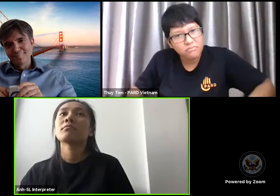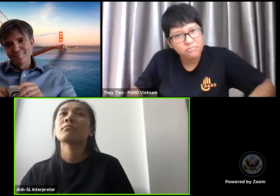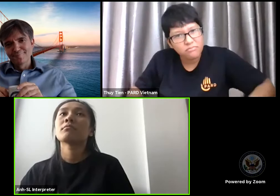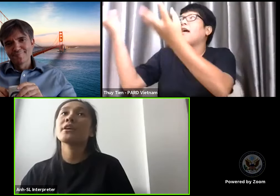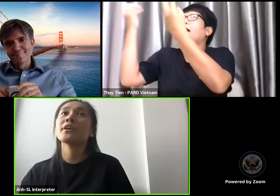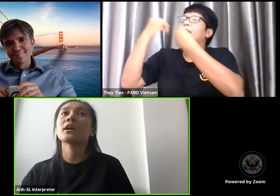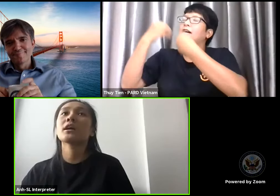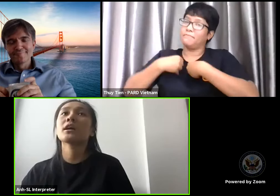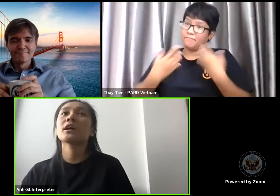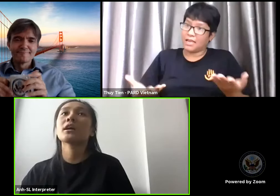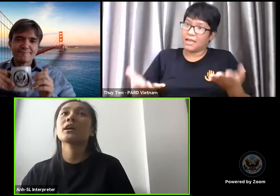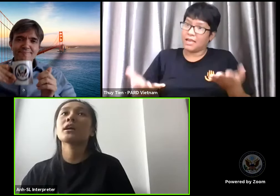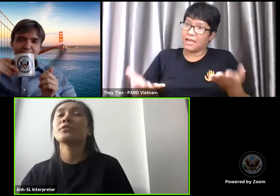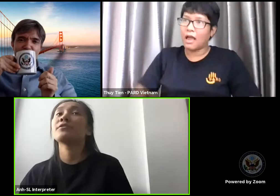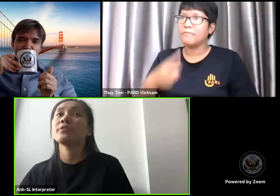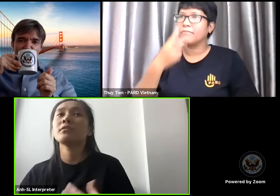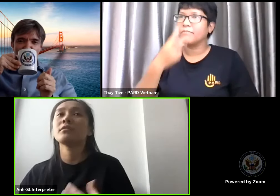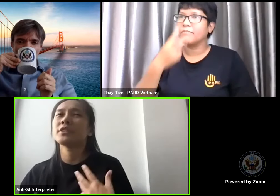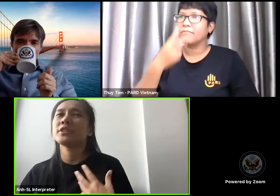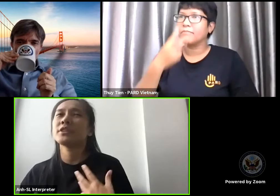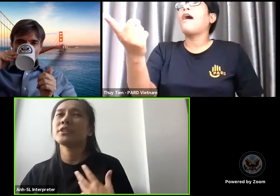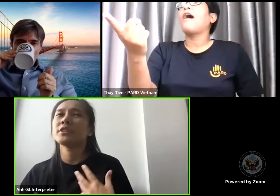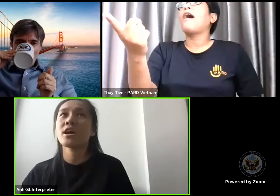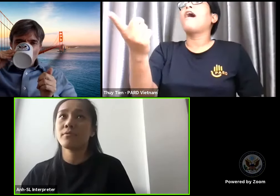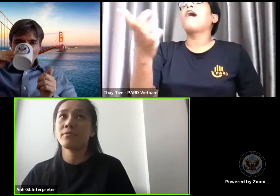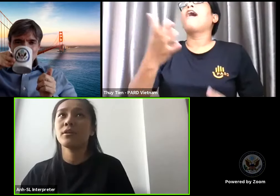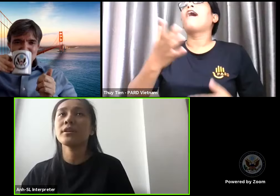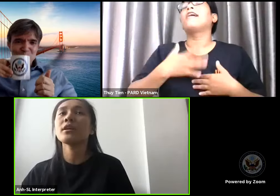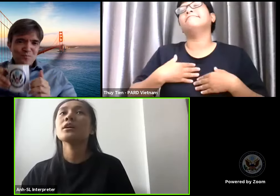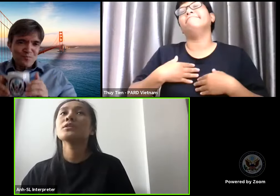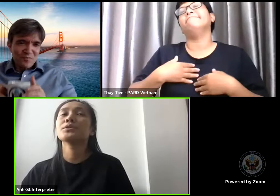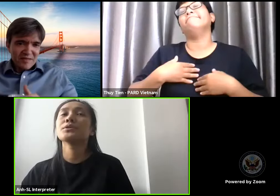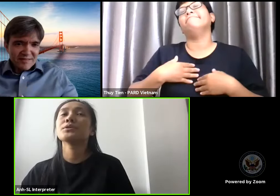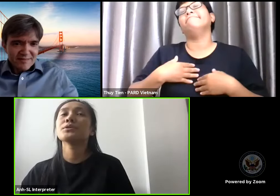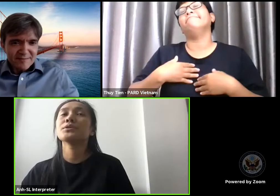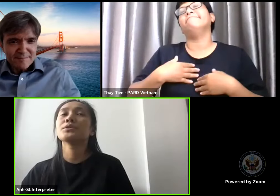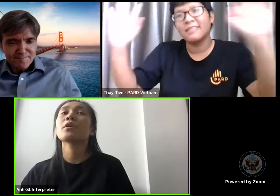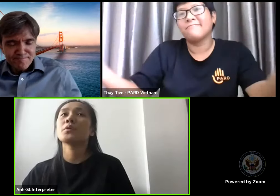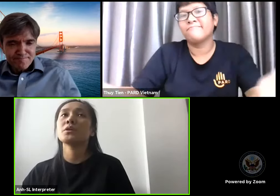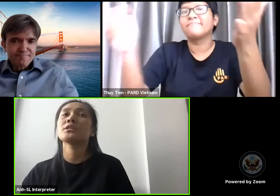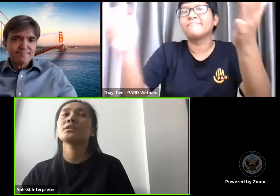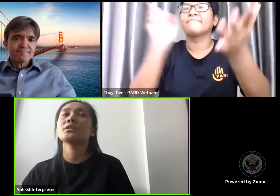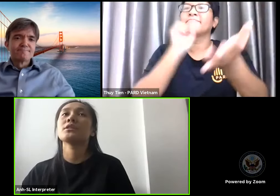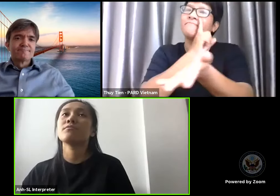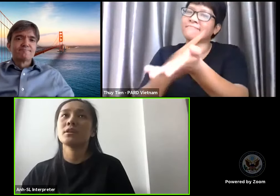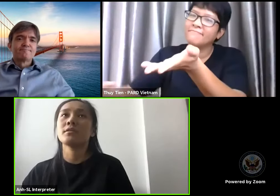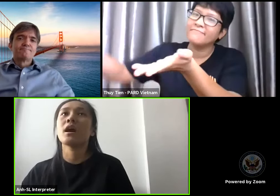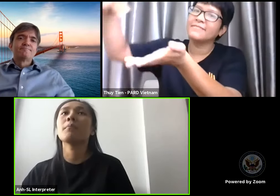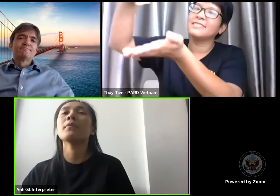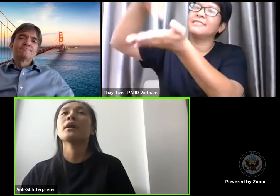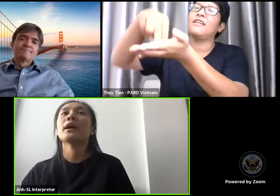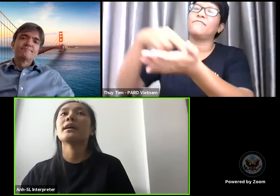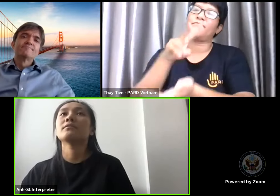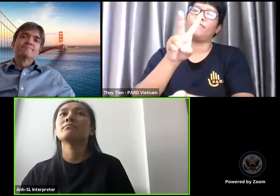I'm sharing and deliver what i have learned to the deaf community in Vietnam, and